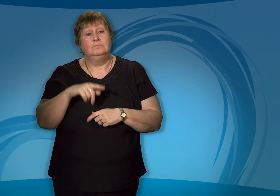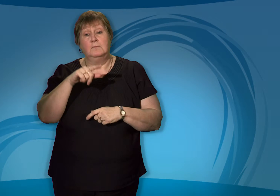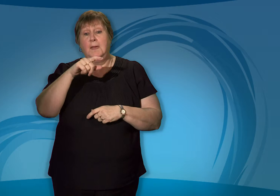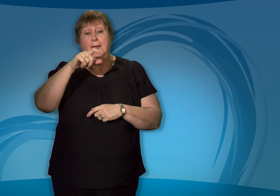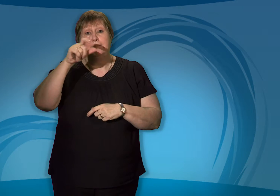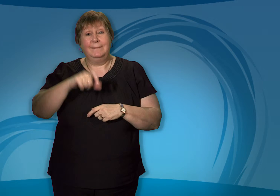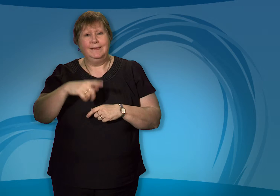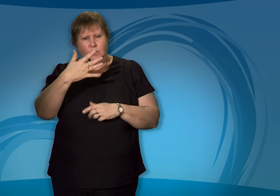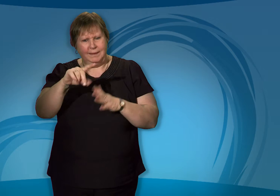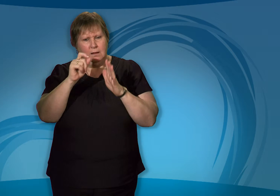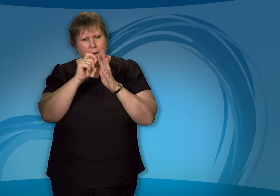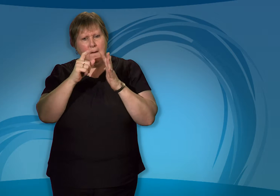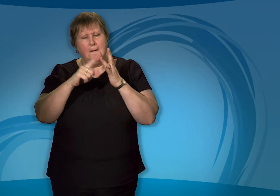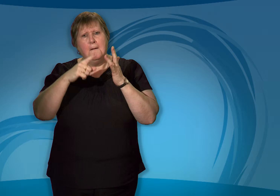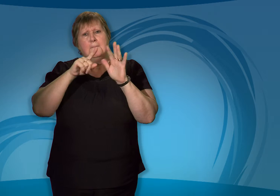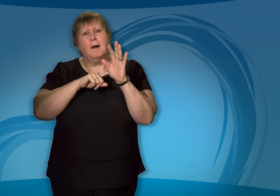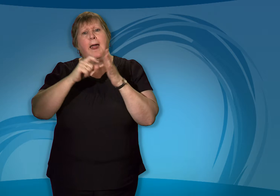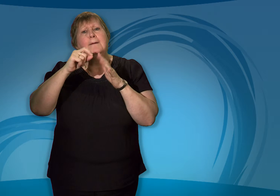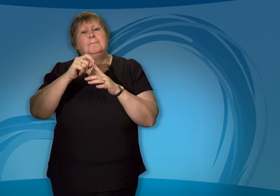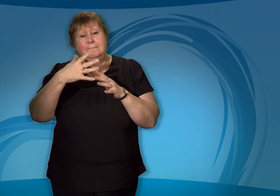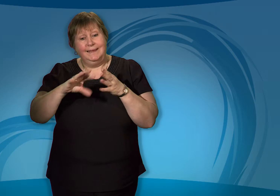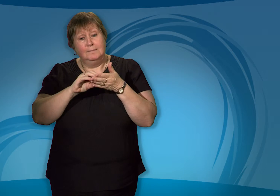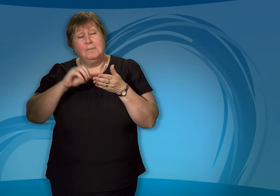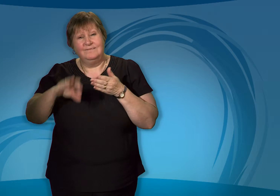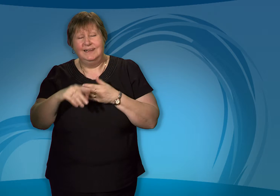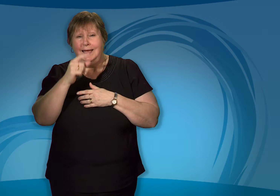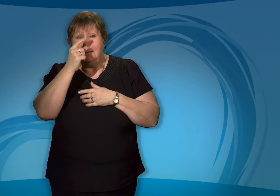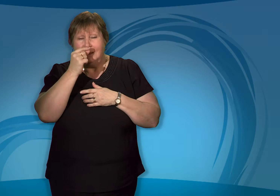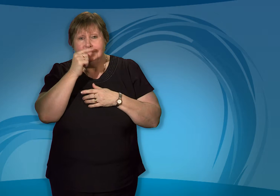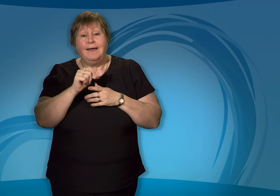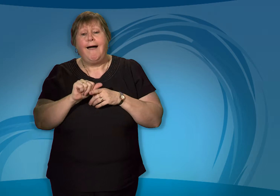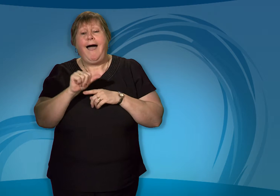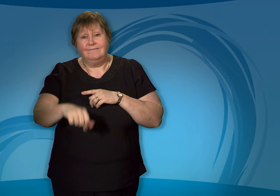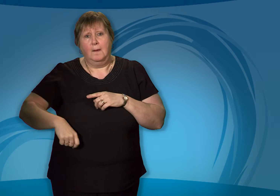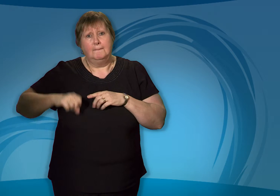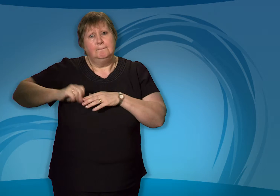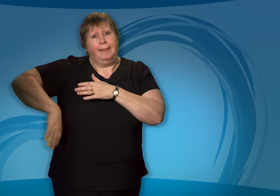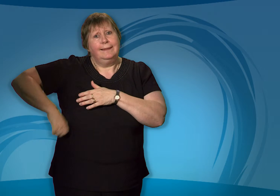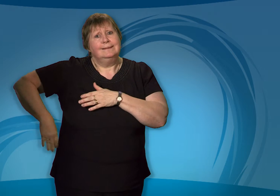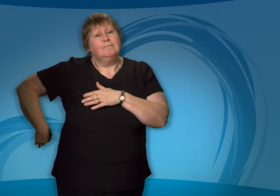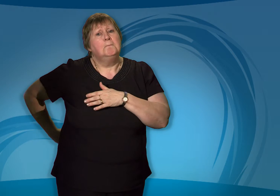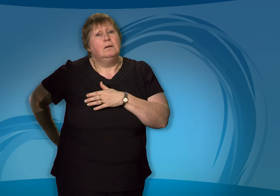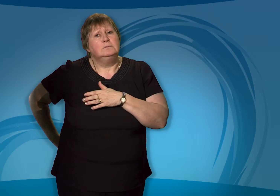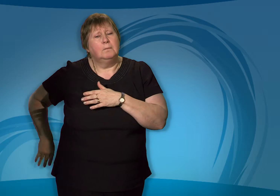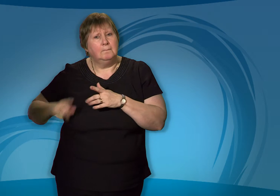Patients who have polyps removed should be aware of the very slight chance of some bleeding from the back passage.